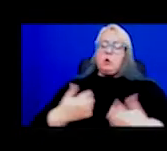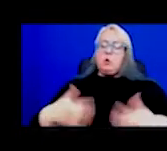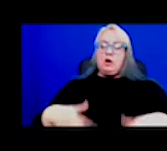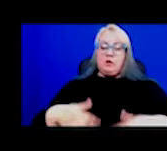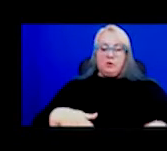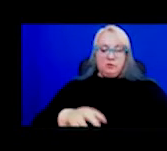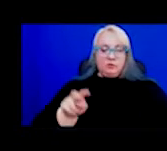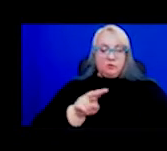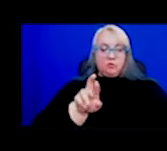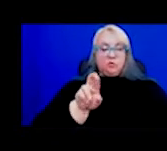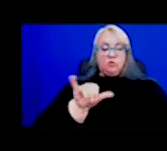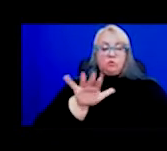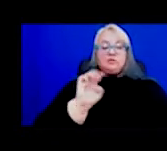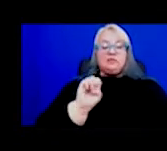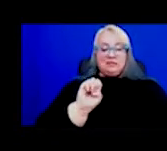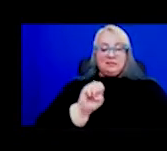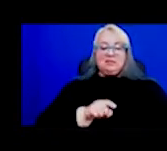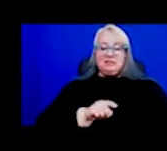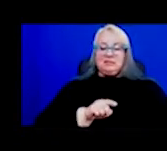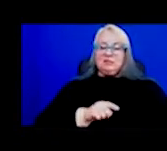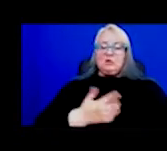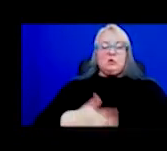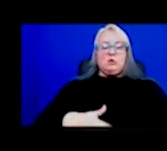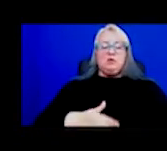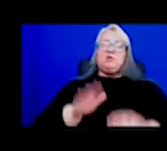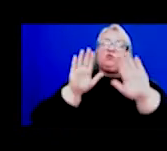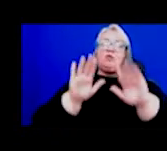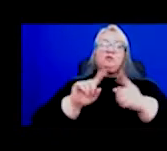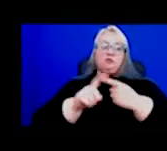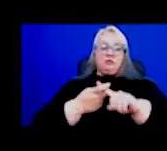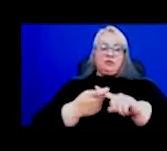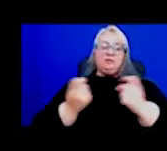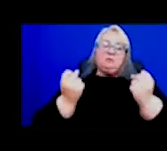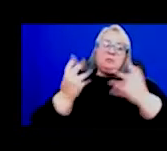Community was a wonderful friend and colleague for many many years and unfortunately he passed